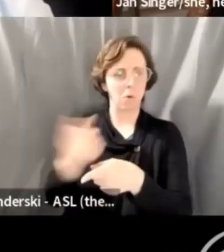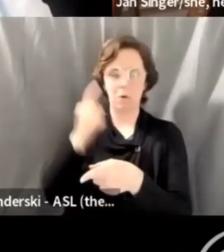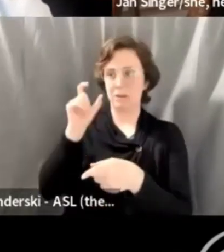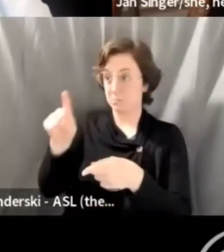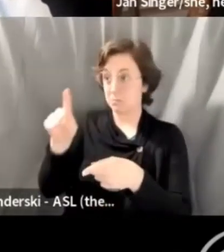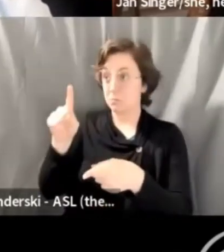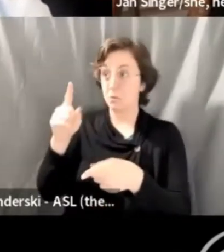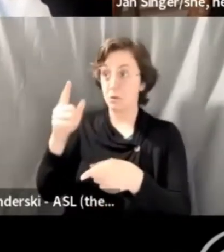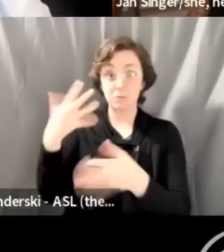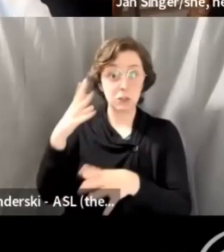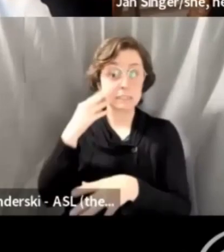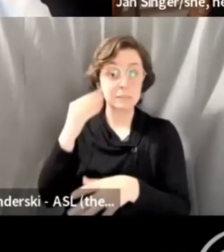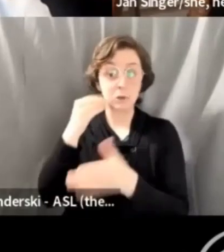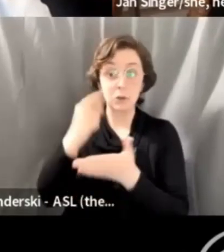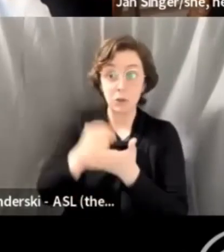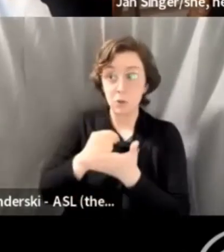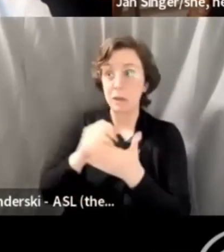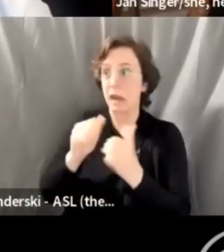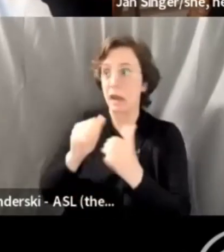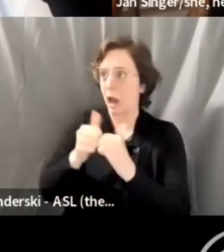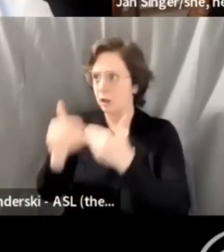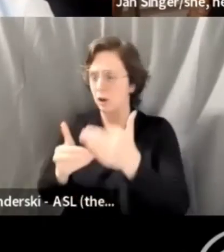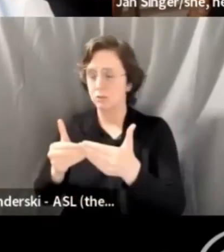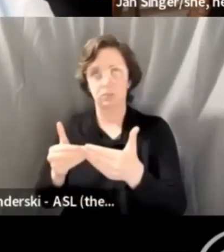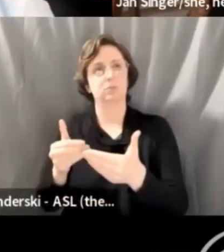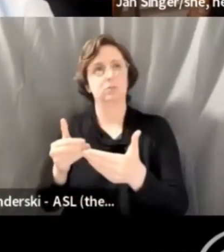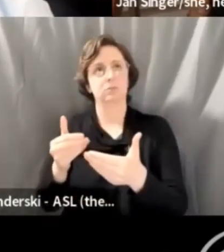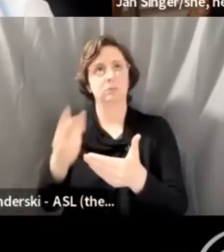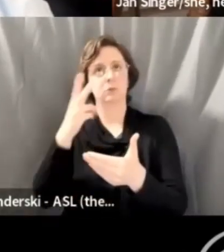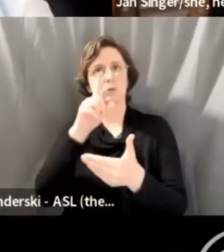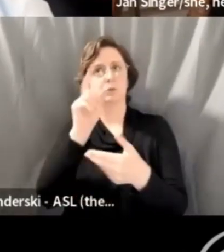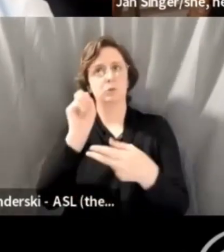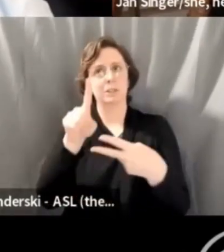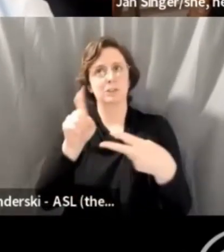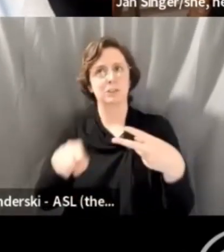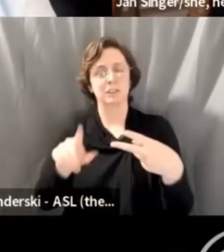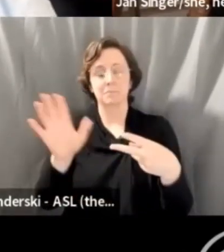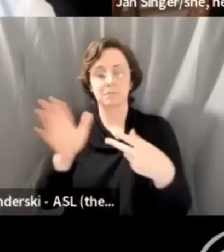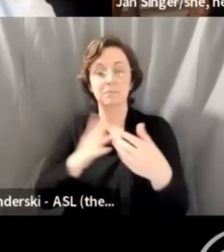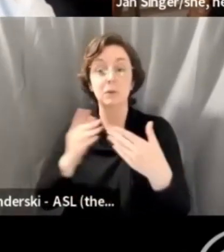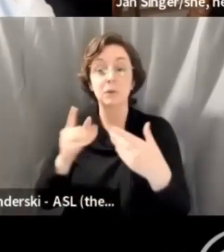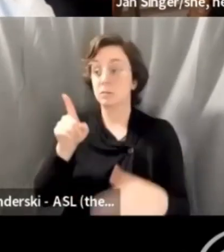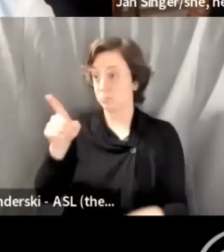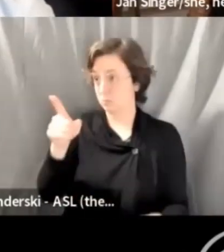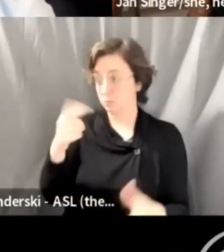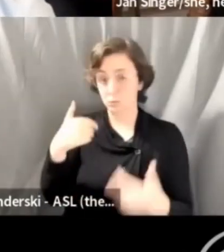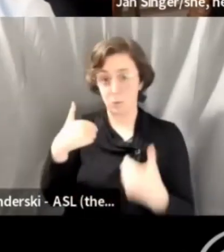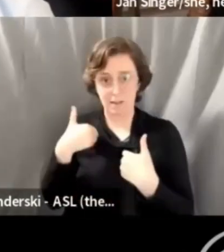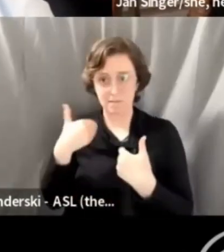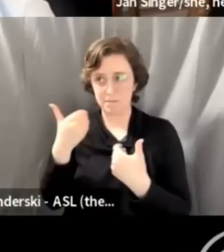I guess that's two questions, but you know, is to say, you know, you have every right to A,